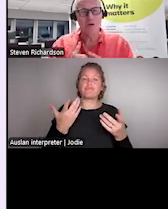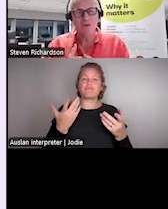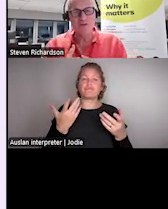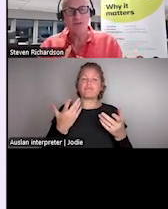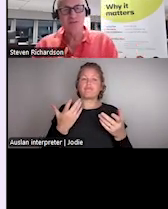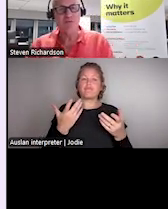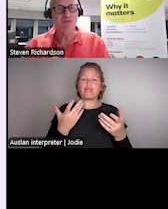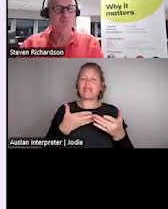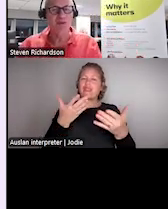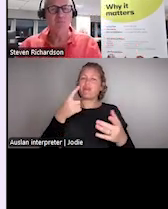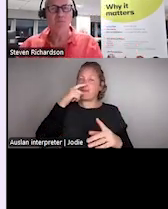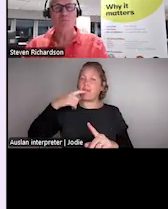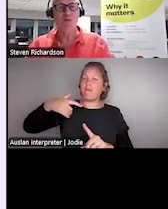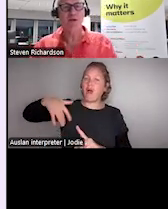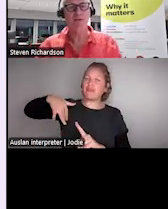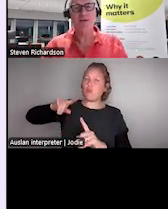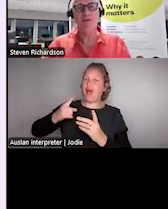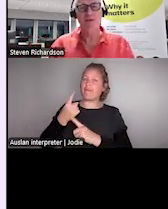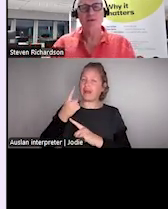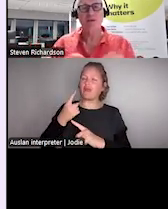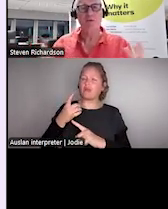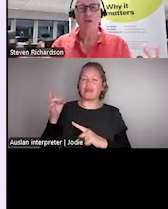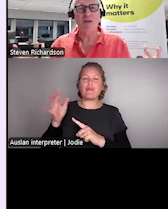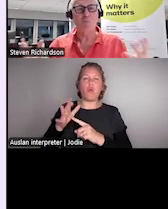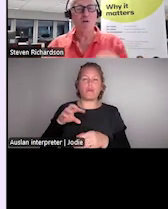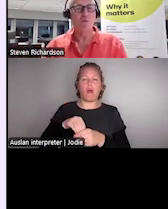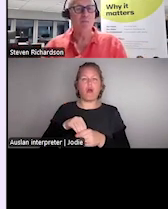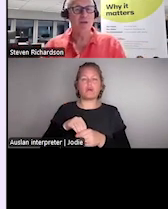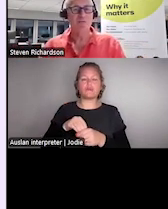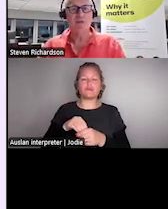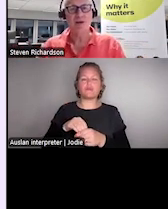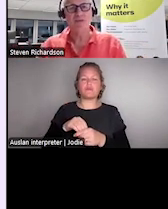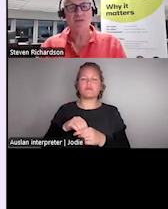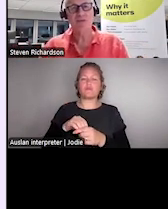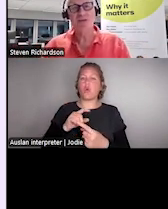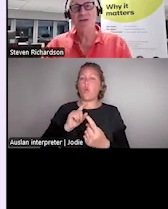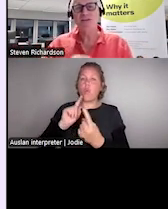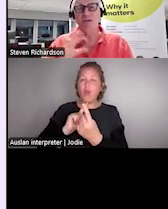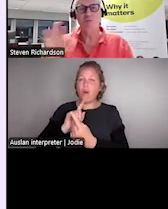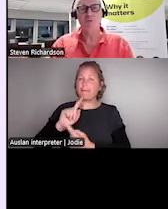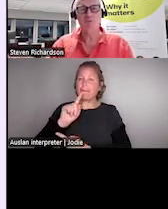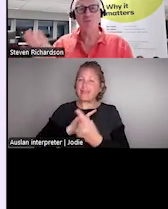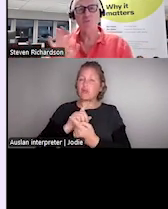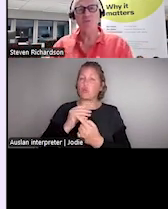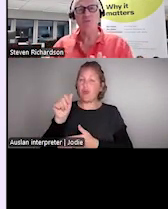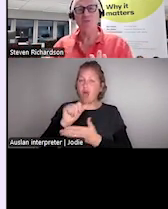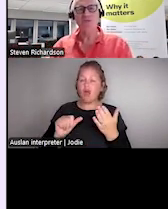behind the scenes. Having one-on-one meetings with artists. Attending rehearsals or previews